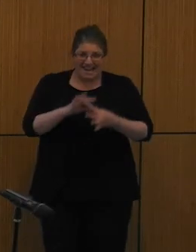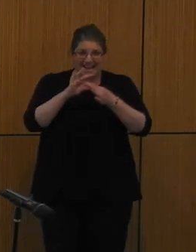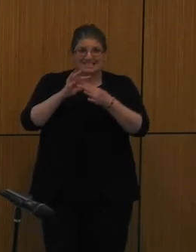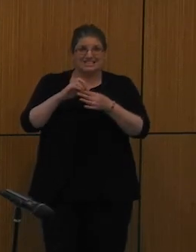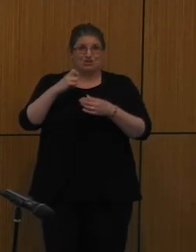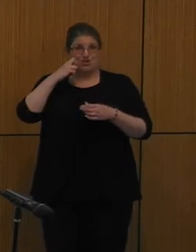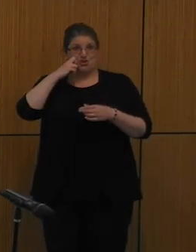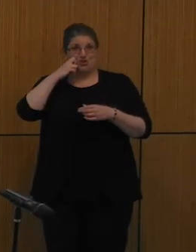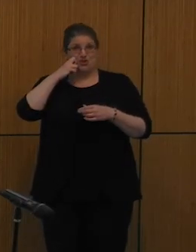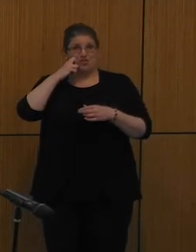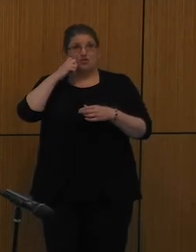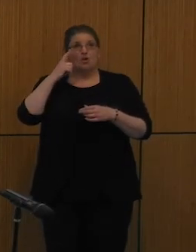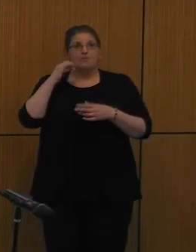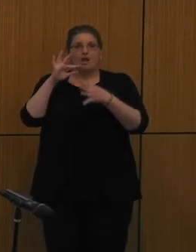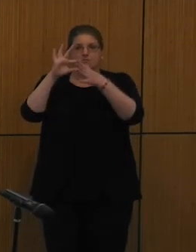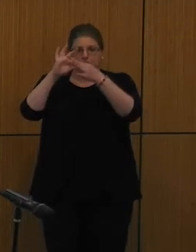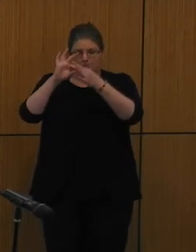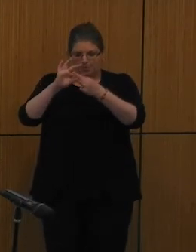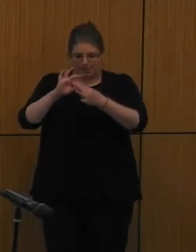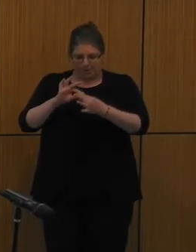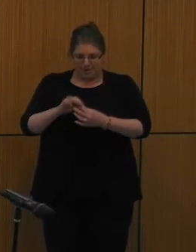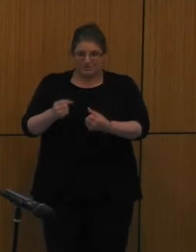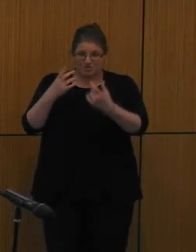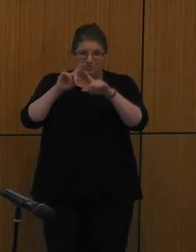connected to all of these different organ systems, hence its name.